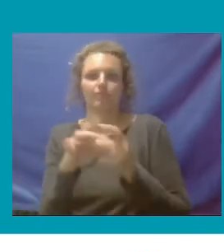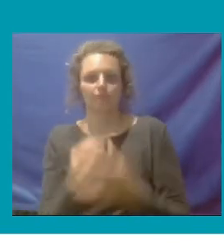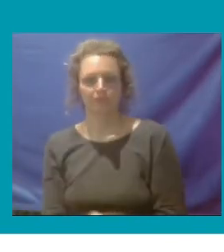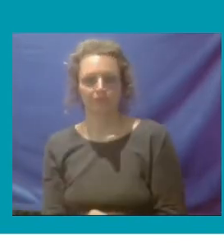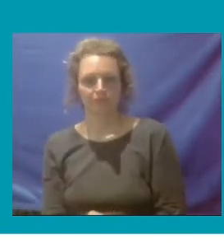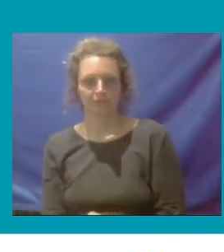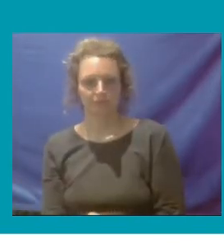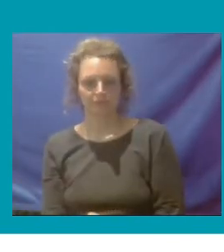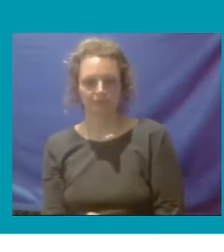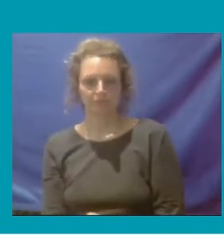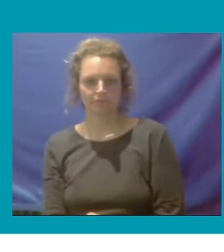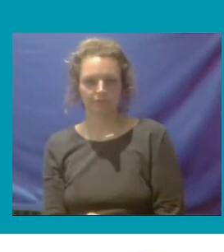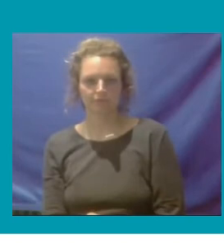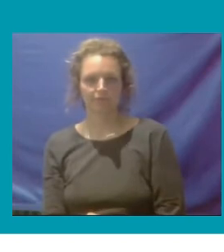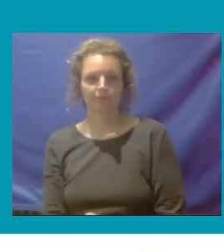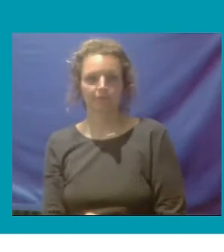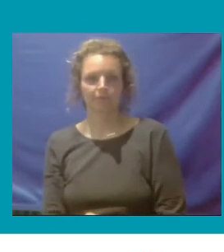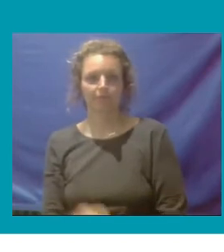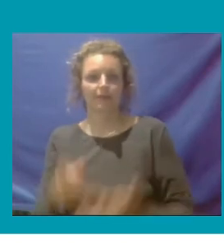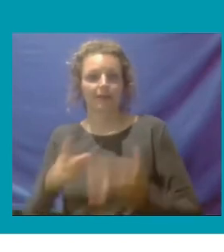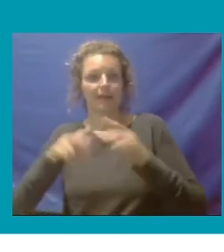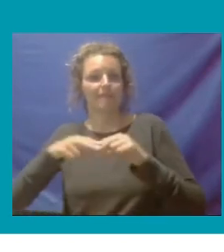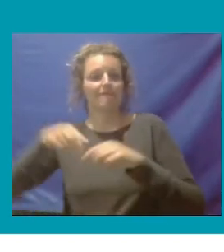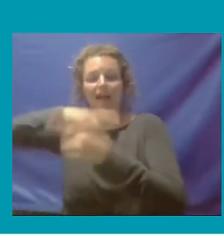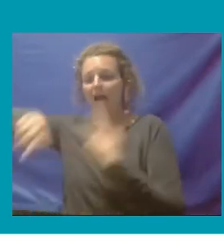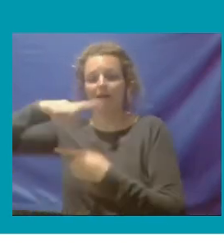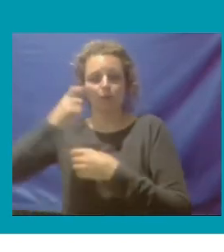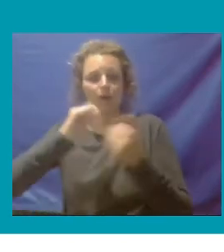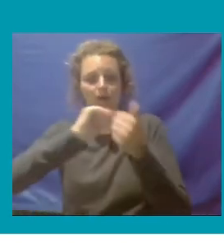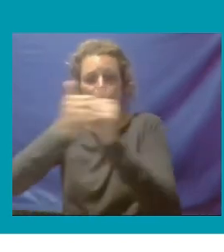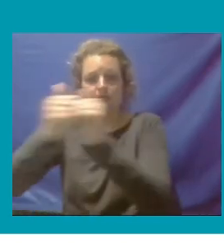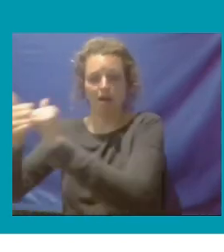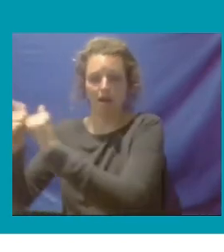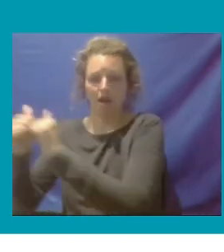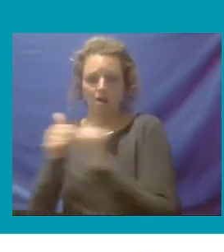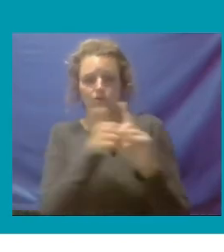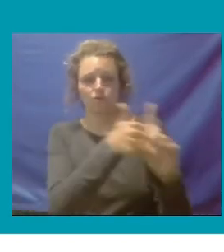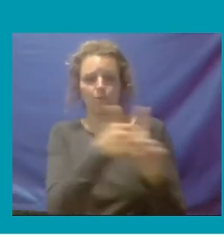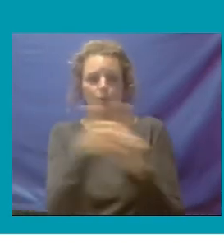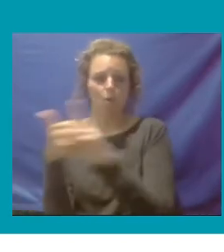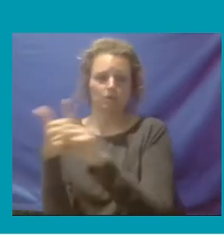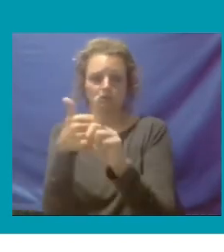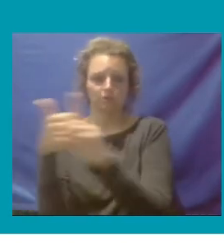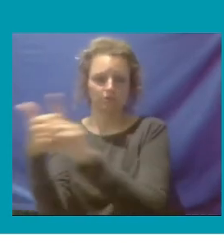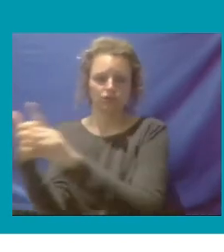hymn sheet and work together. We can create a better fairer employment